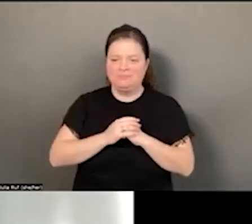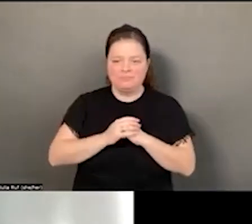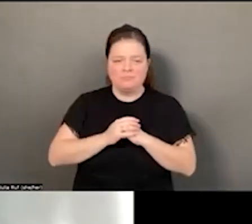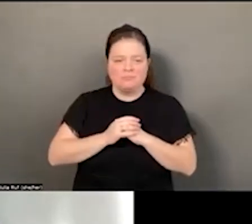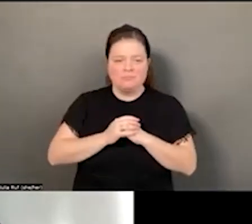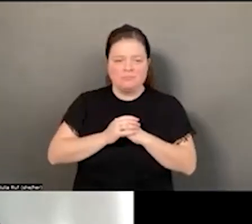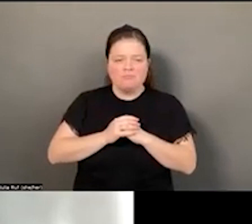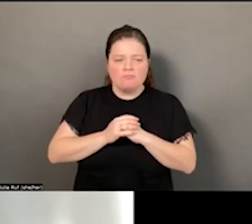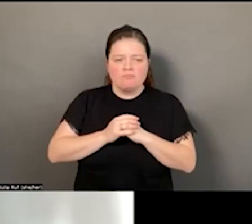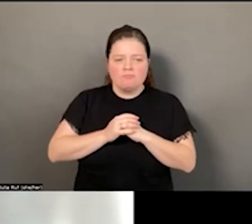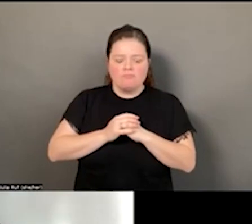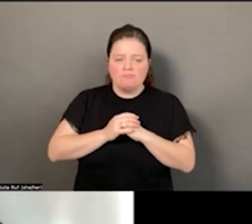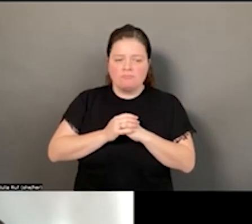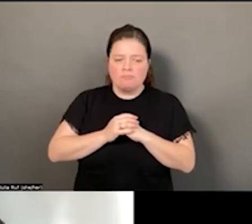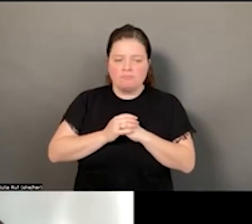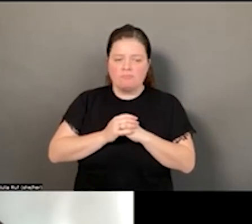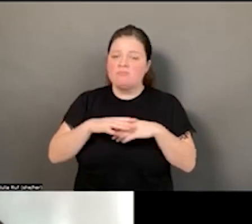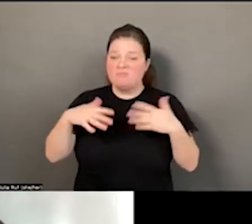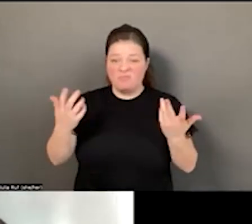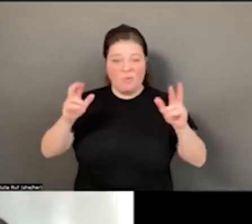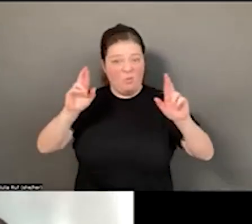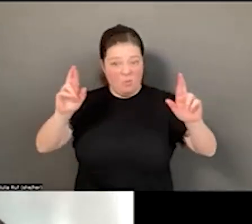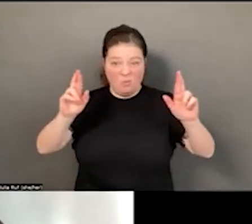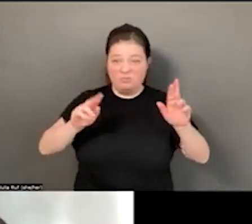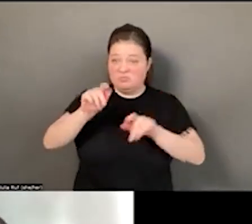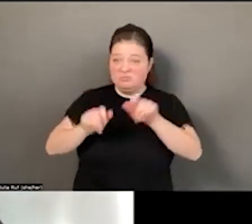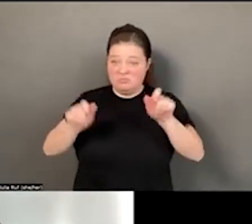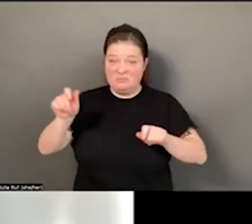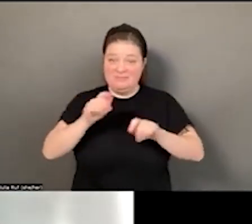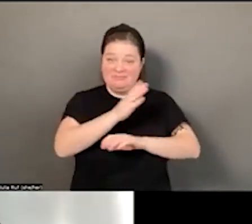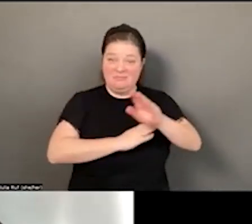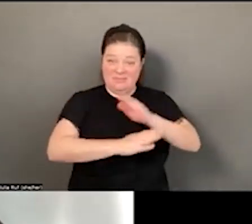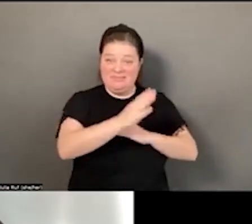the mutual recognition of disability across the whole of the EU.